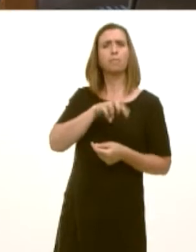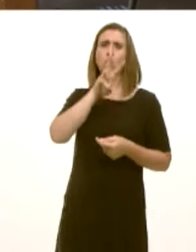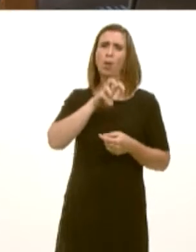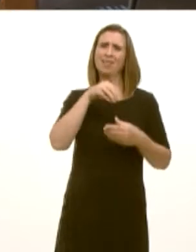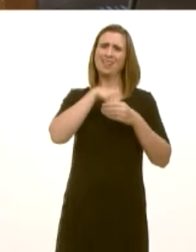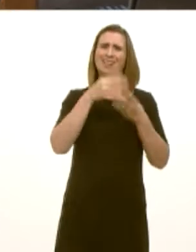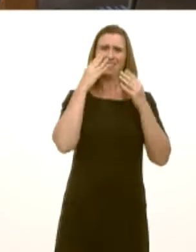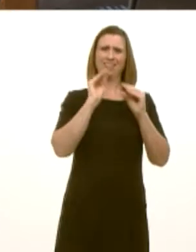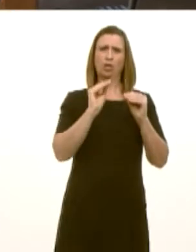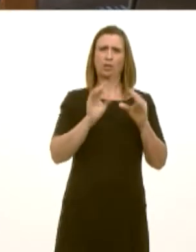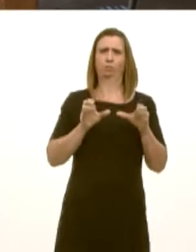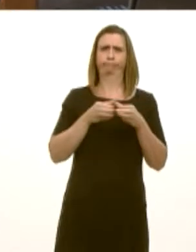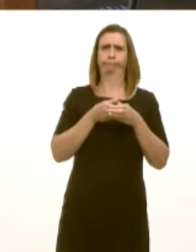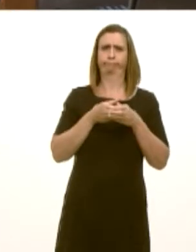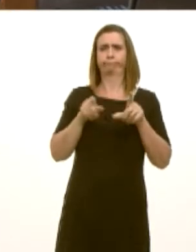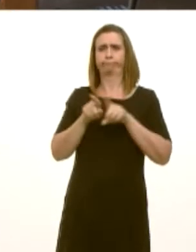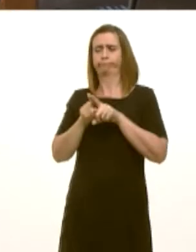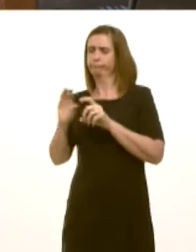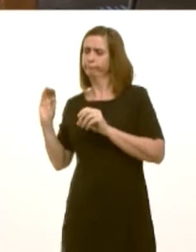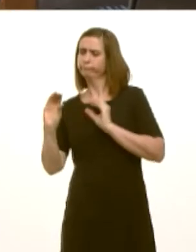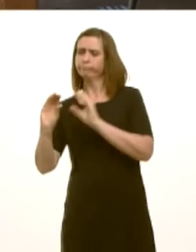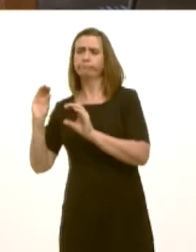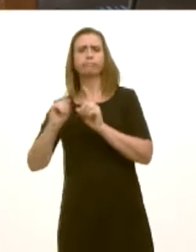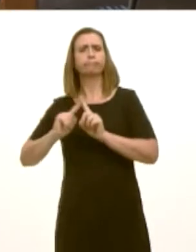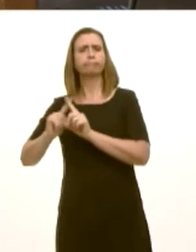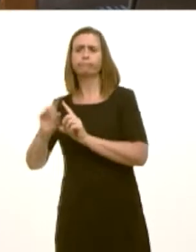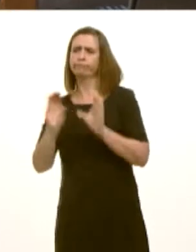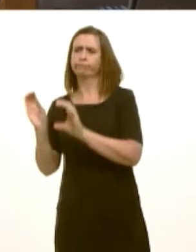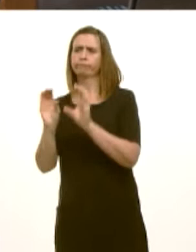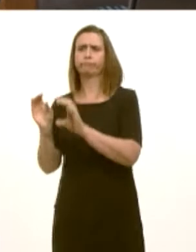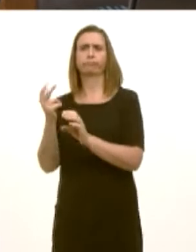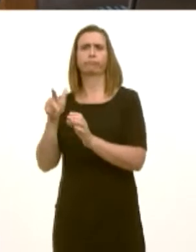unit and also the funding available through other sources in education.